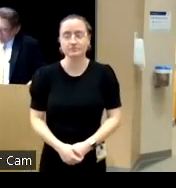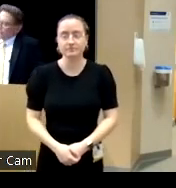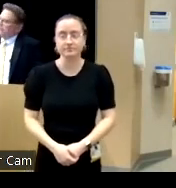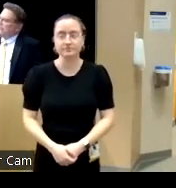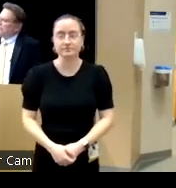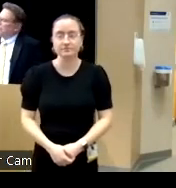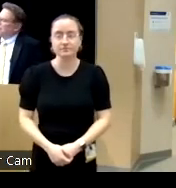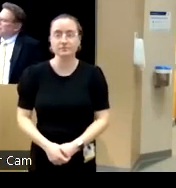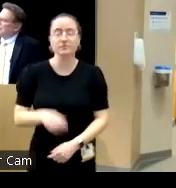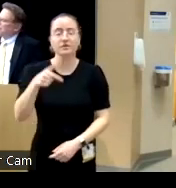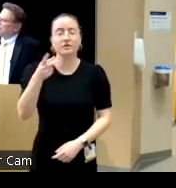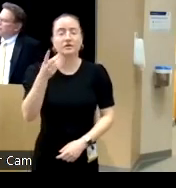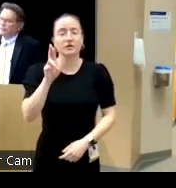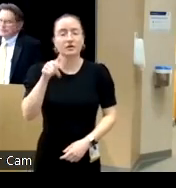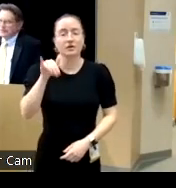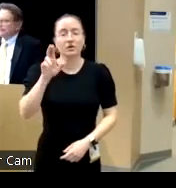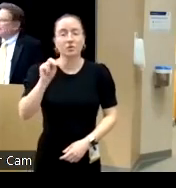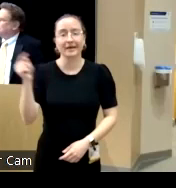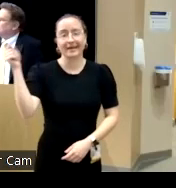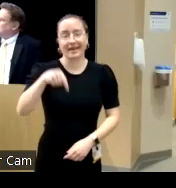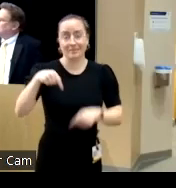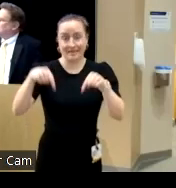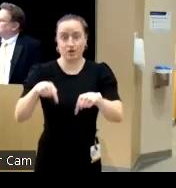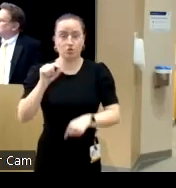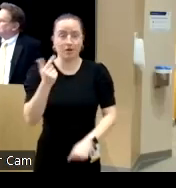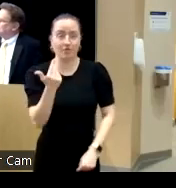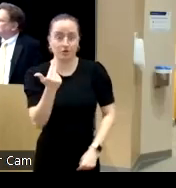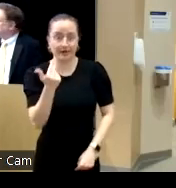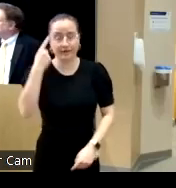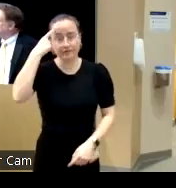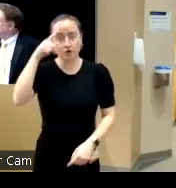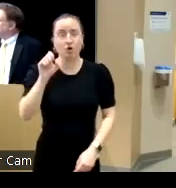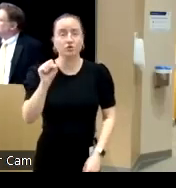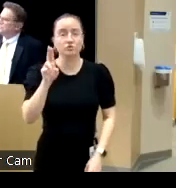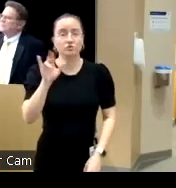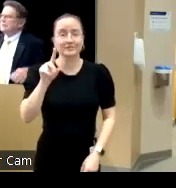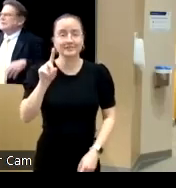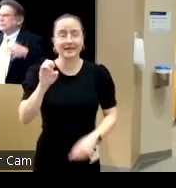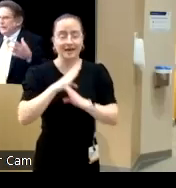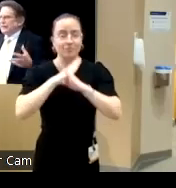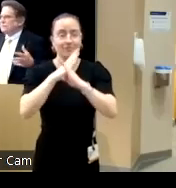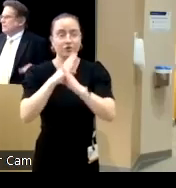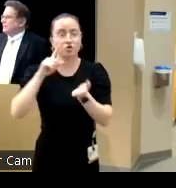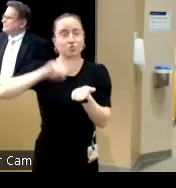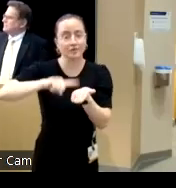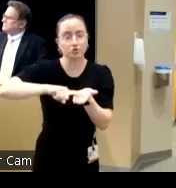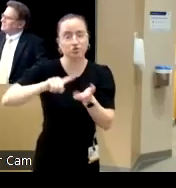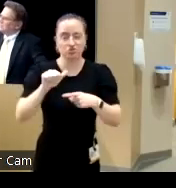returned here in 2013 then for another Suicide Prevention research training experience a